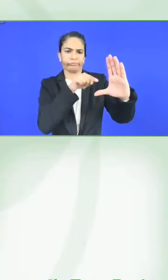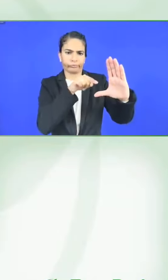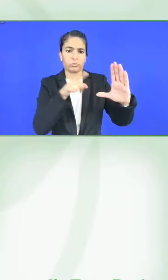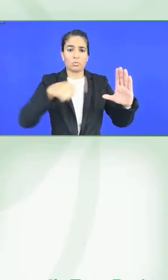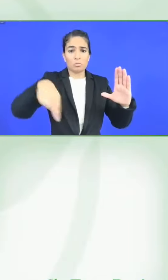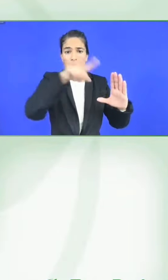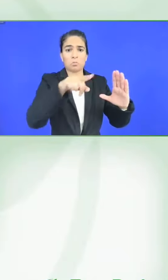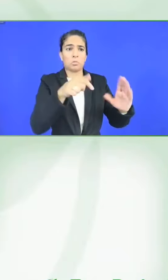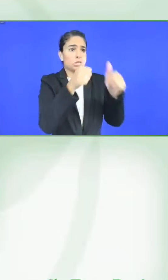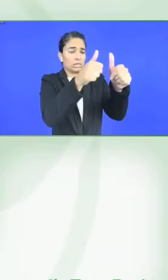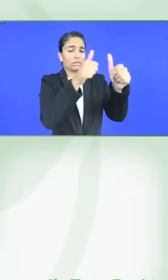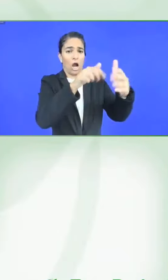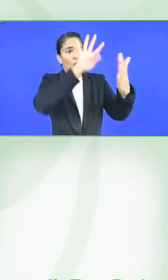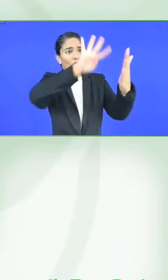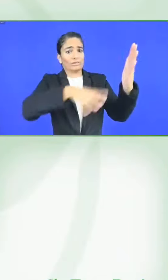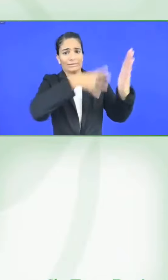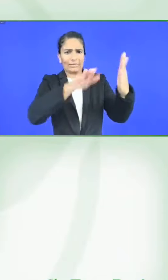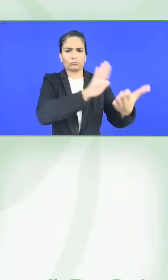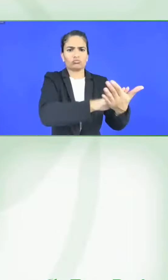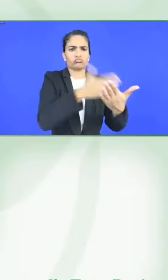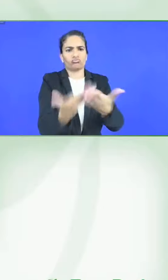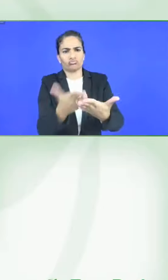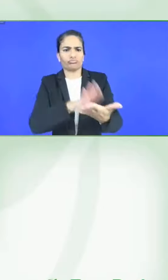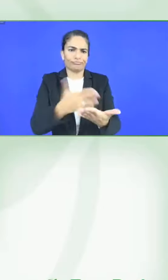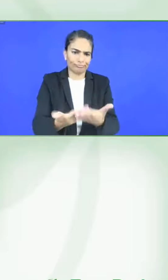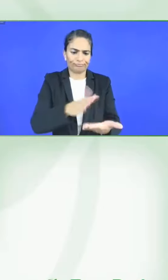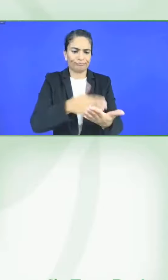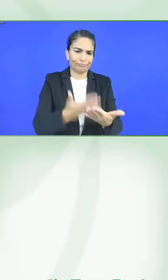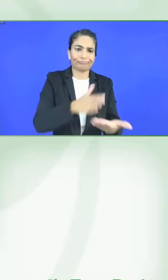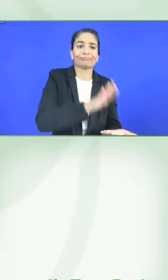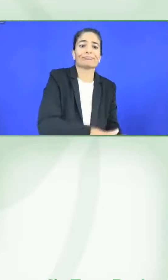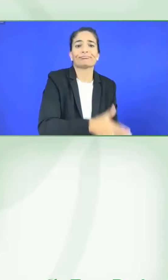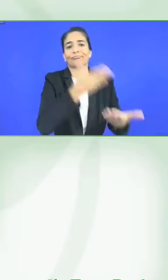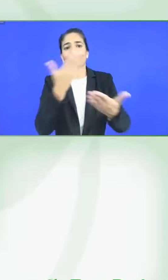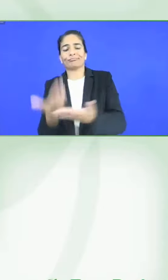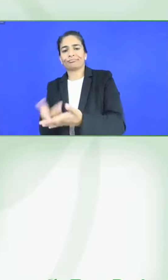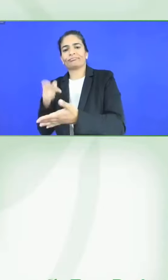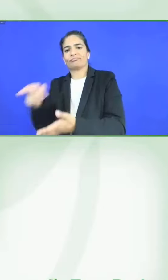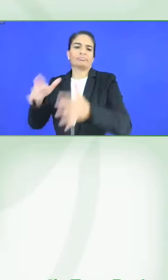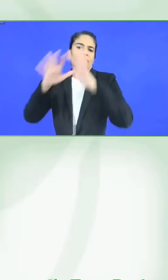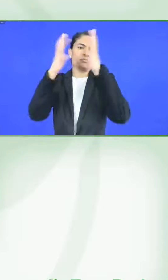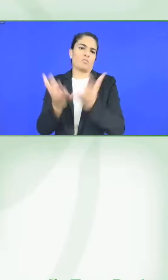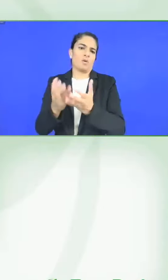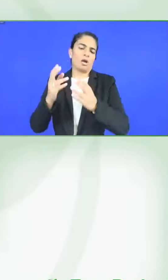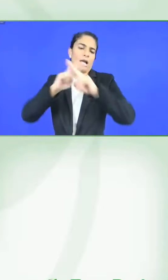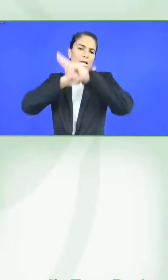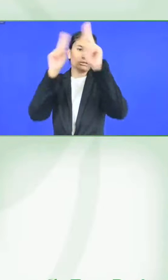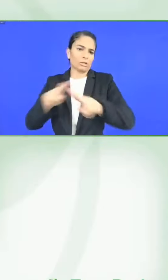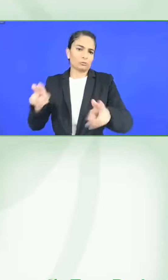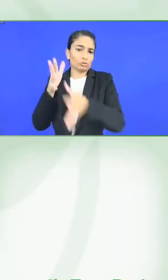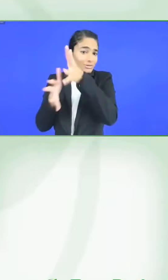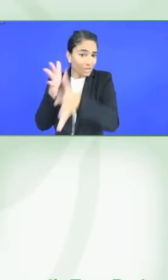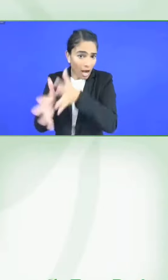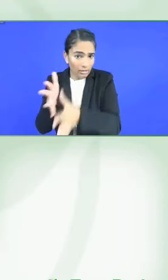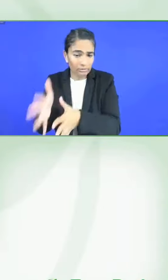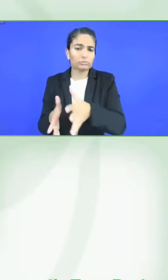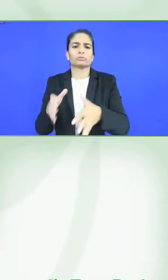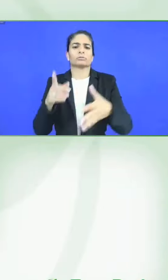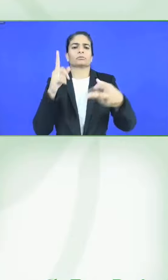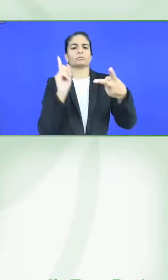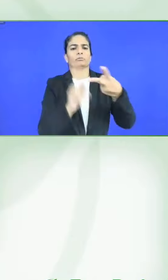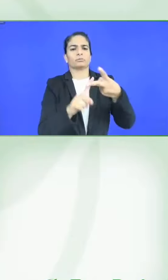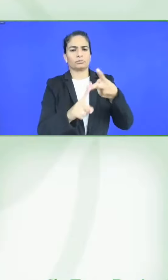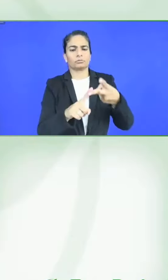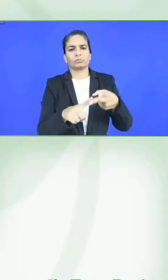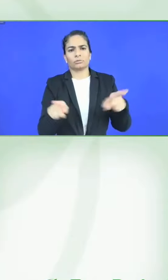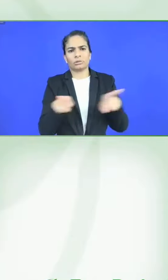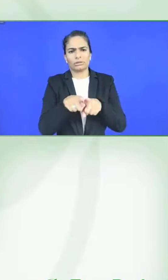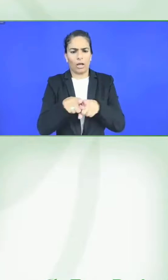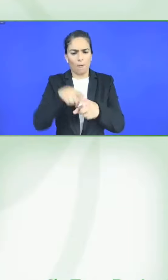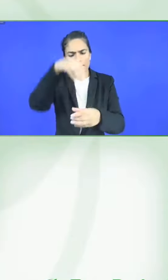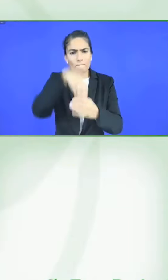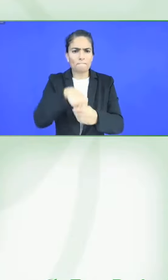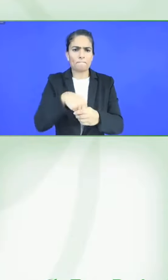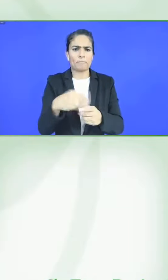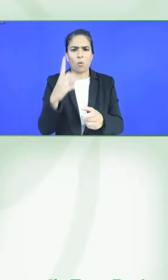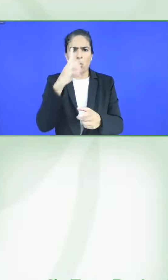We are also looking for partners to help us and all of the different locations to try